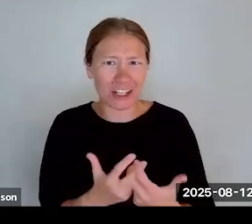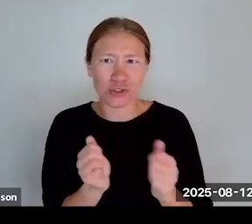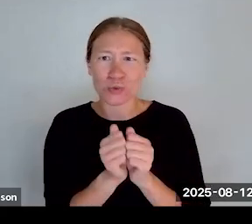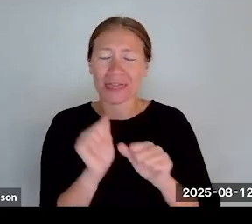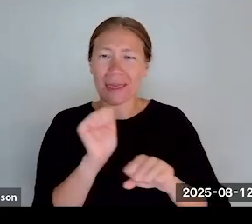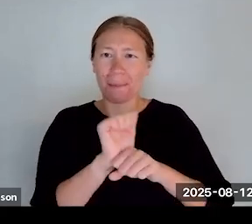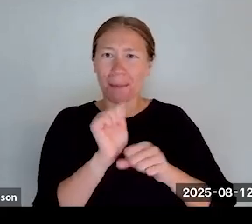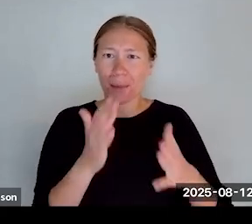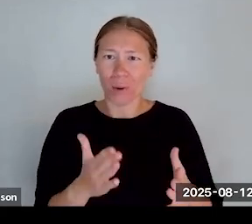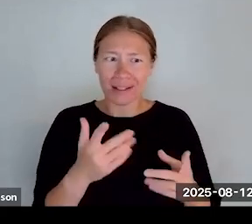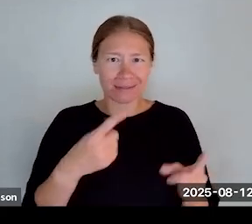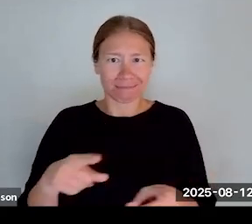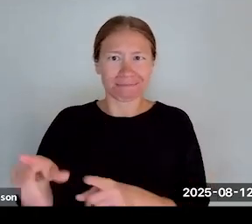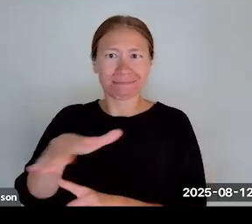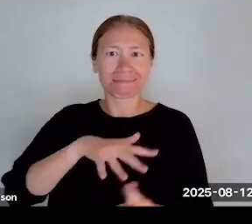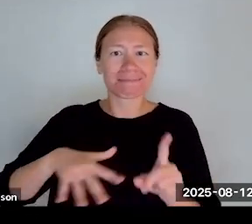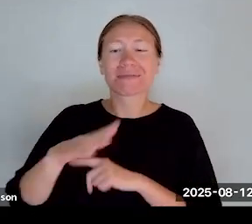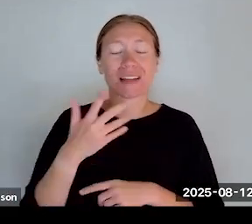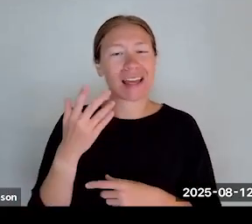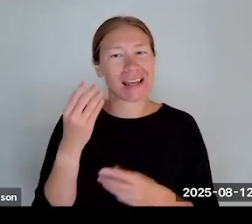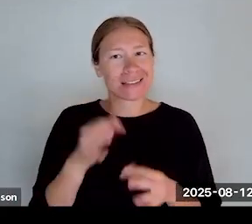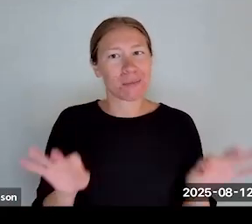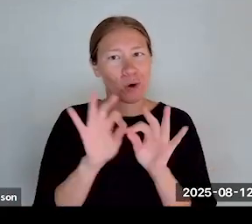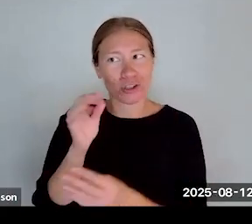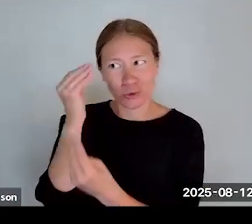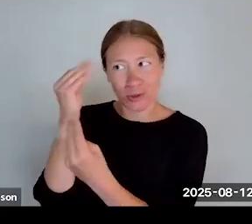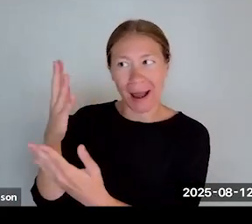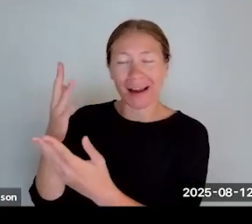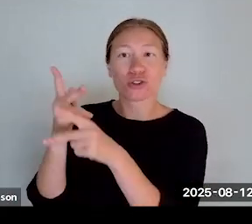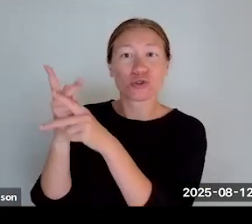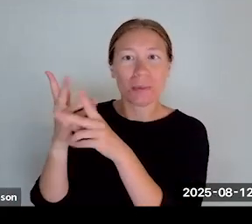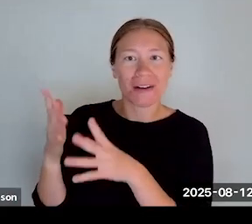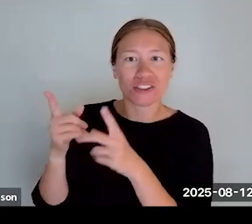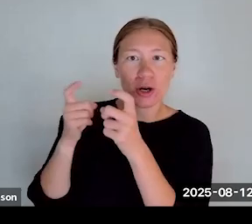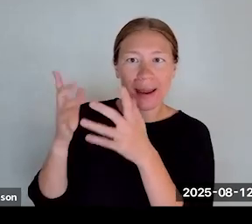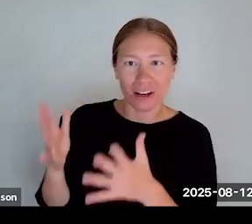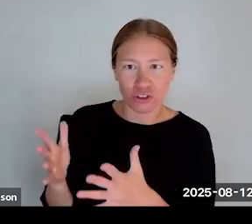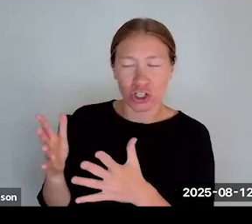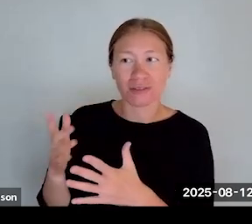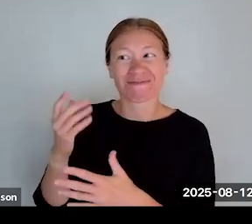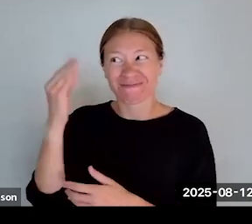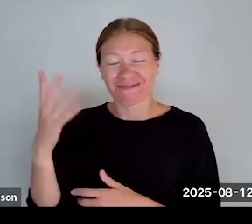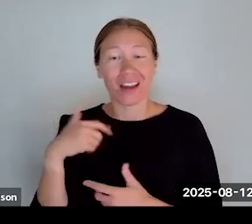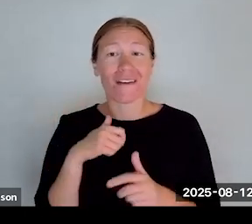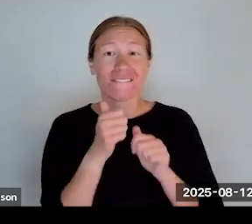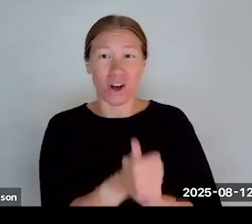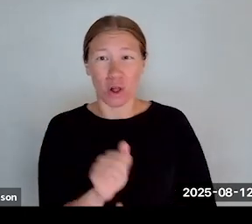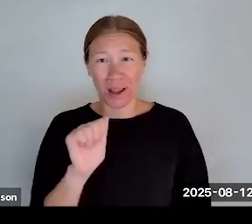It's important to remind supervisors and managers that under the ADA an employee's medical information must remain private,